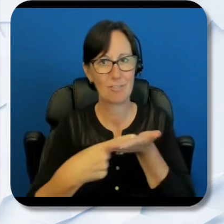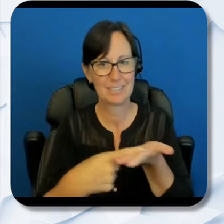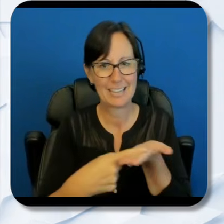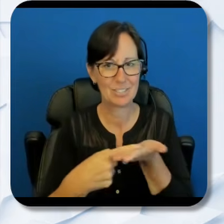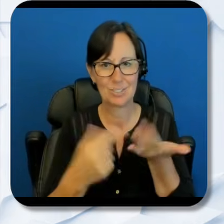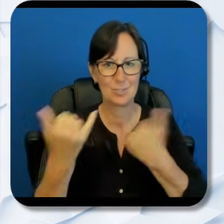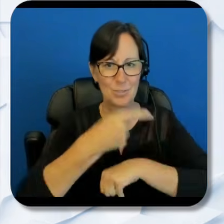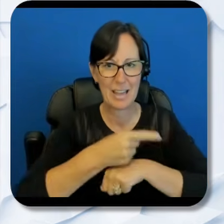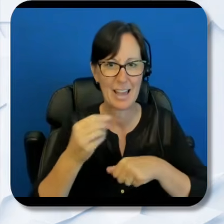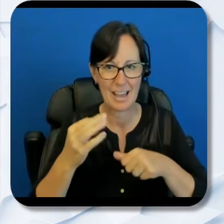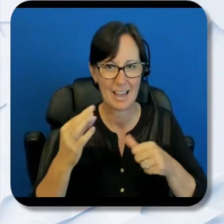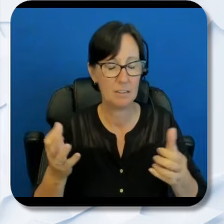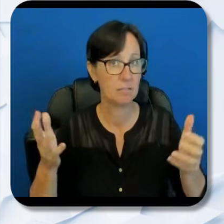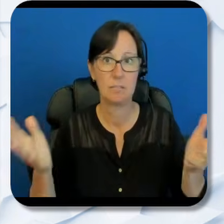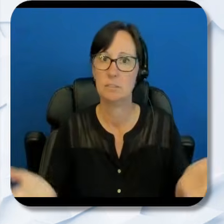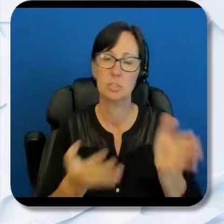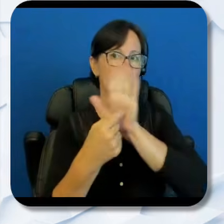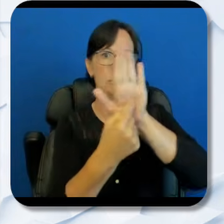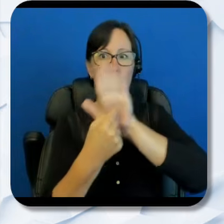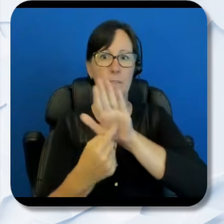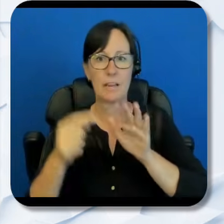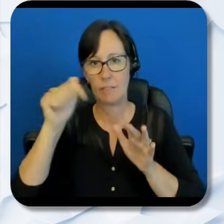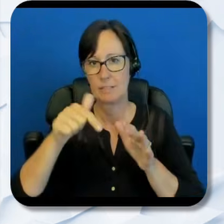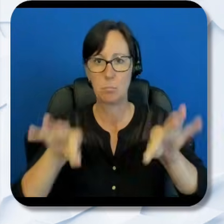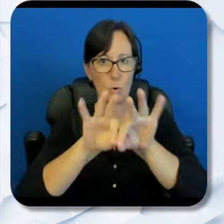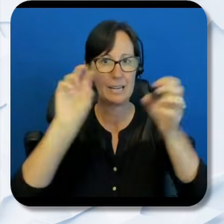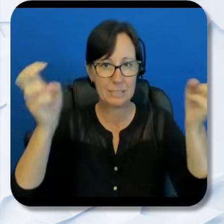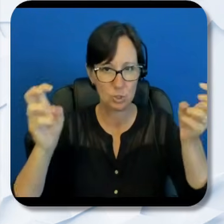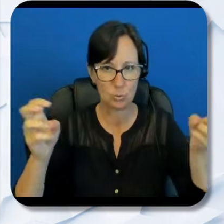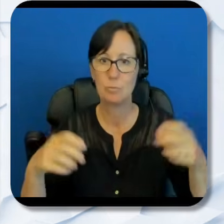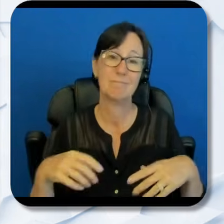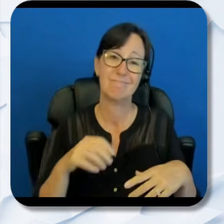you all elevating this important issue, which I think is often overlooked and under-discussed.